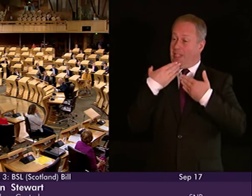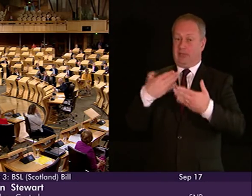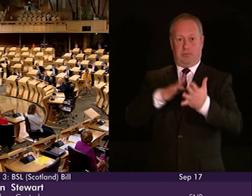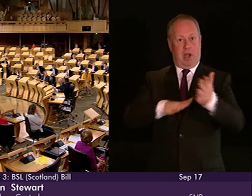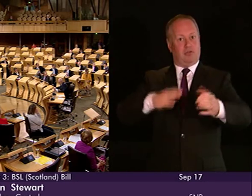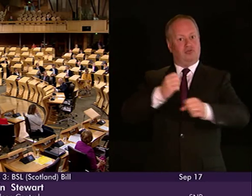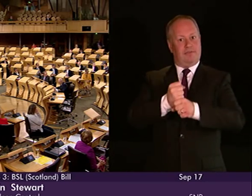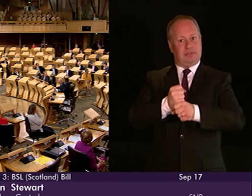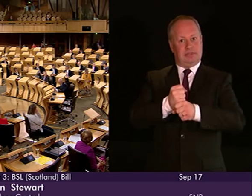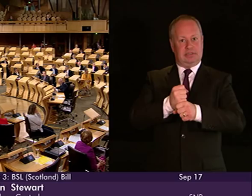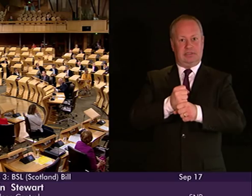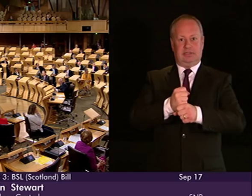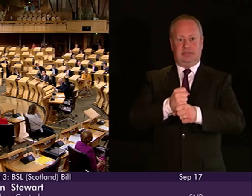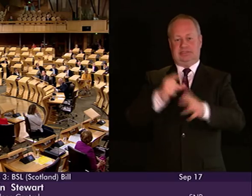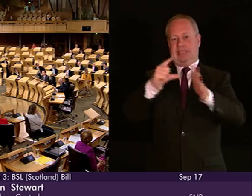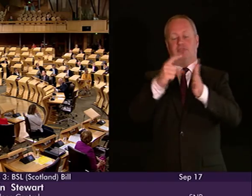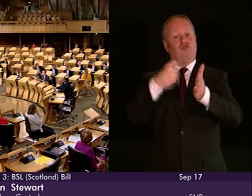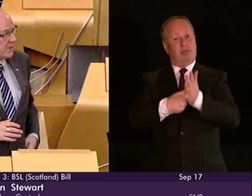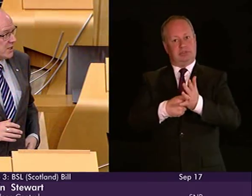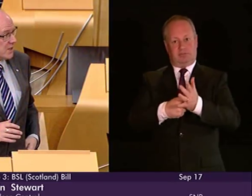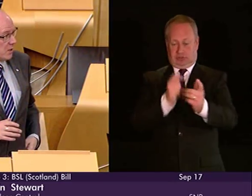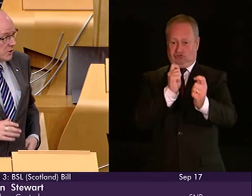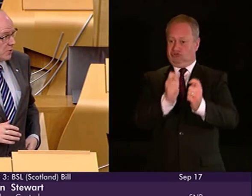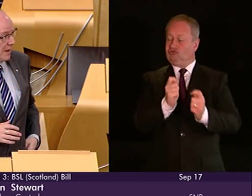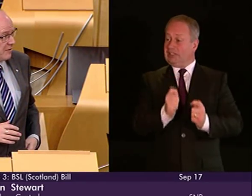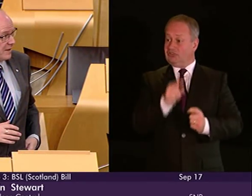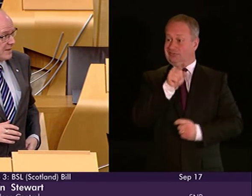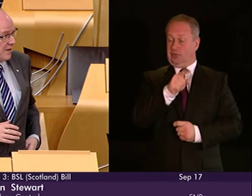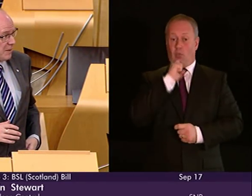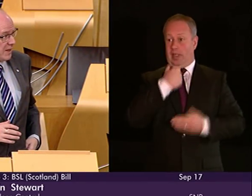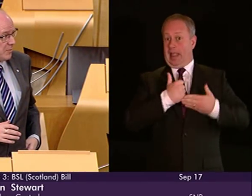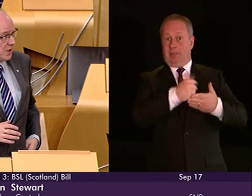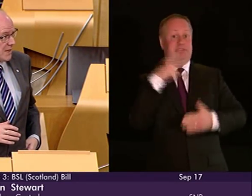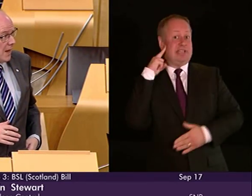and Mr Robertson for their efforts in making those changes, which will benefit the deafblind